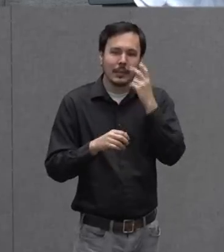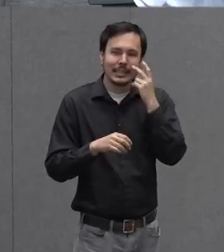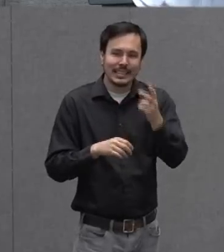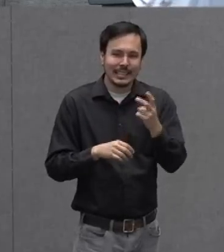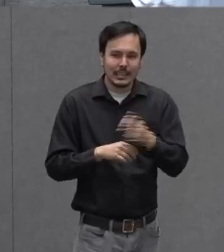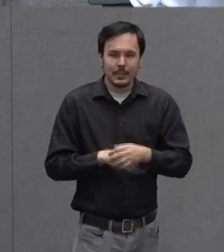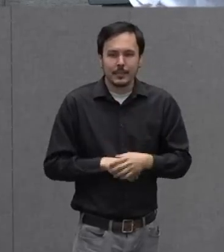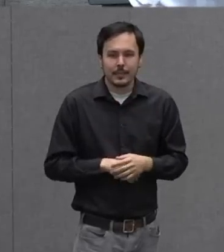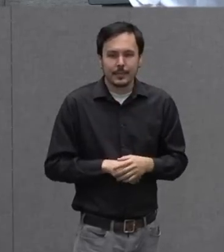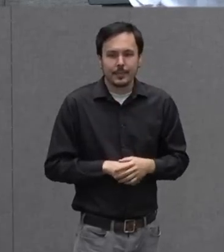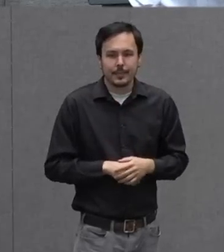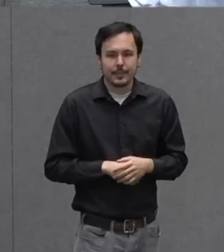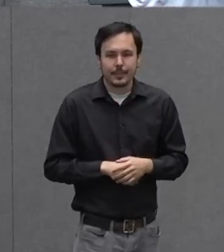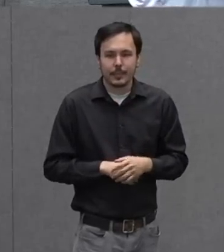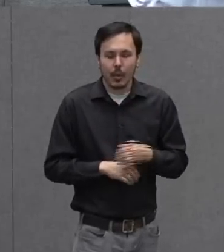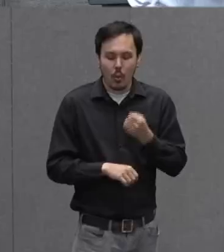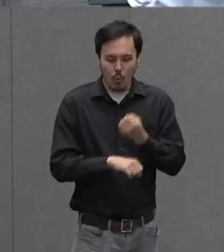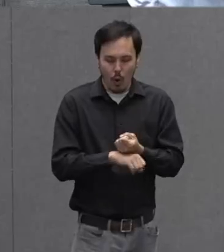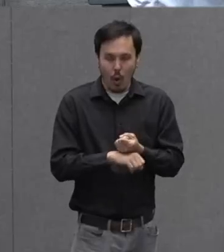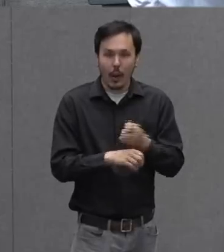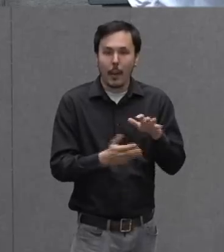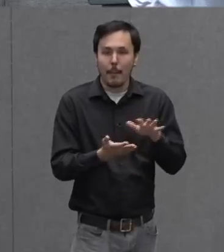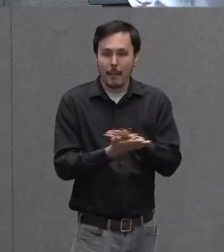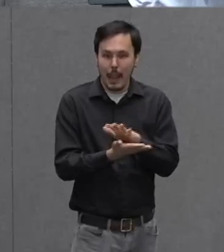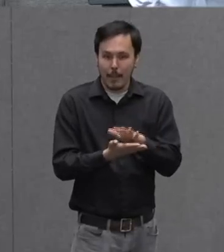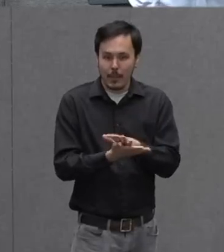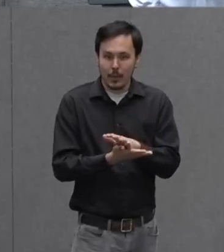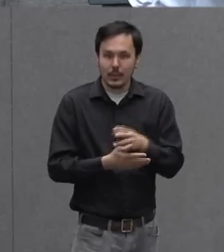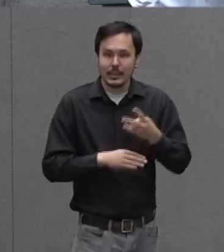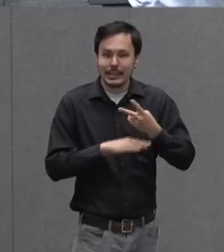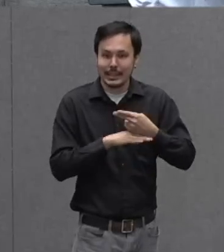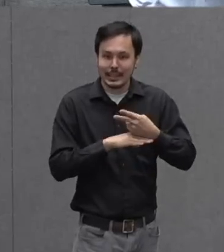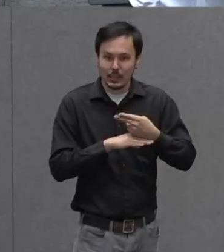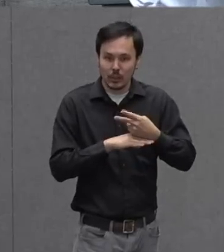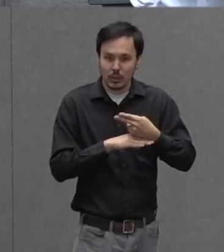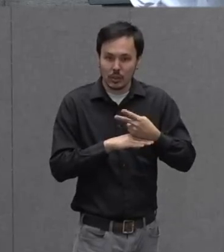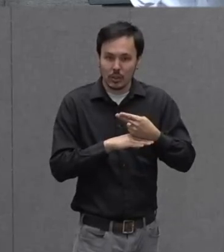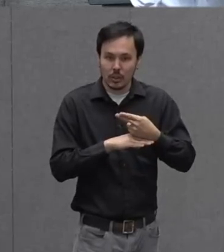So it's rock, paper, scissors.